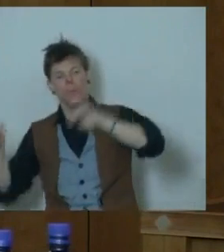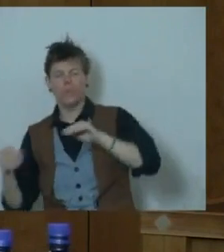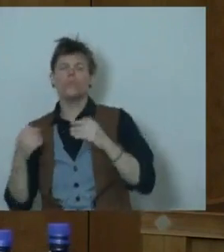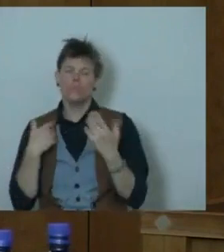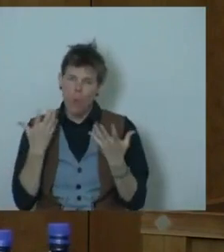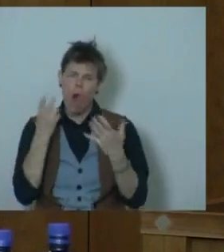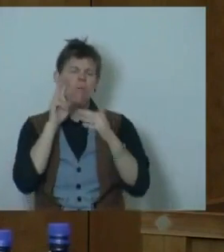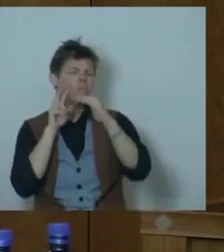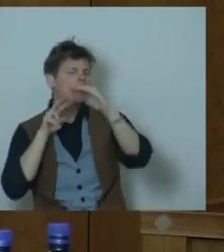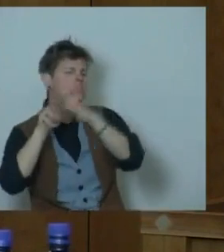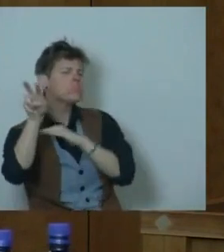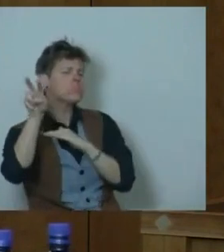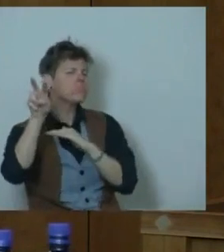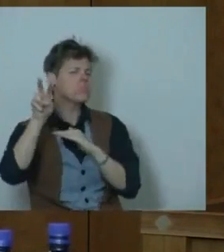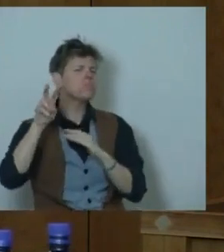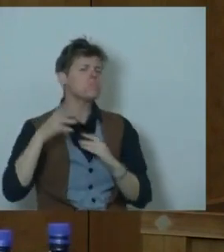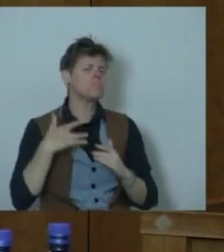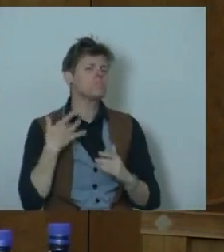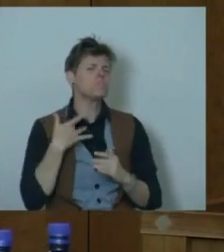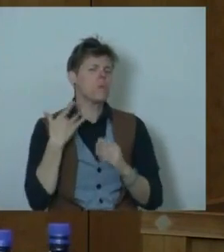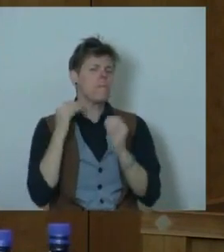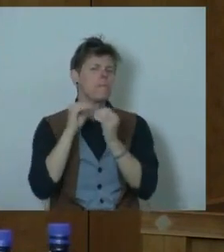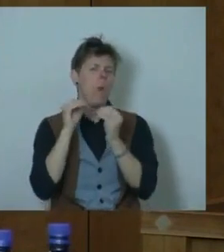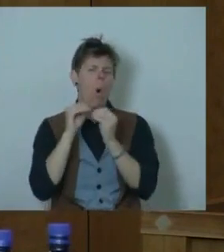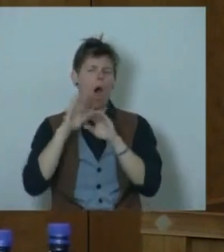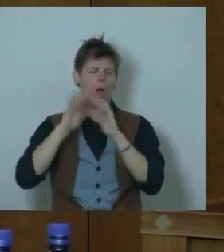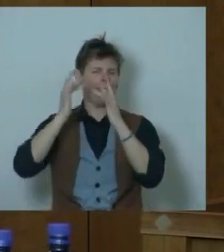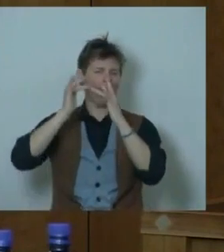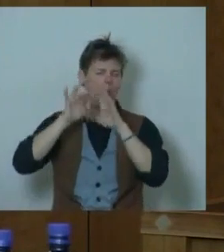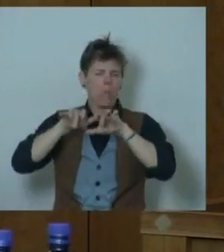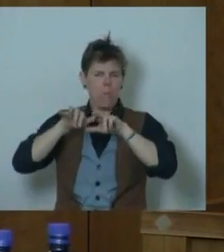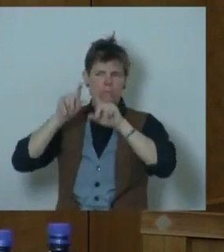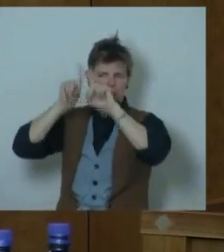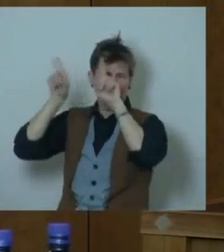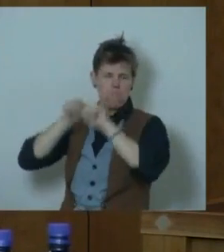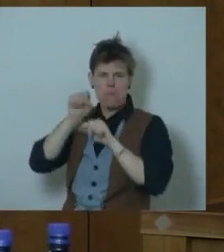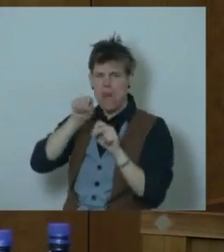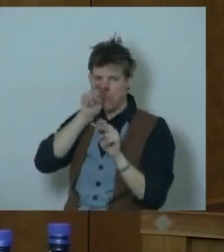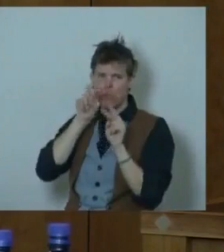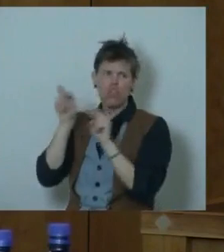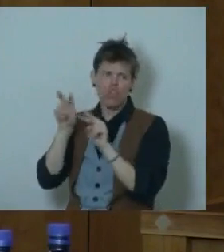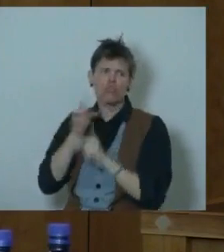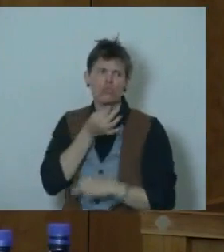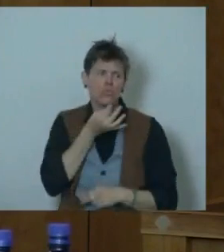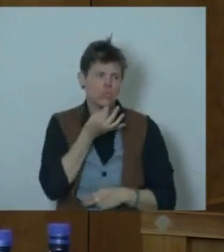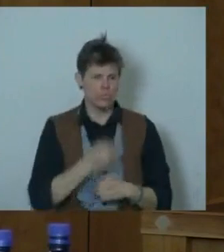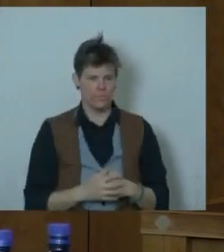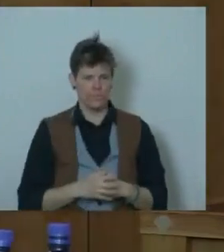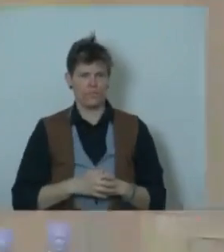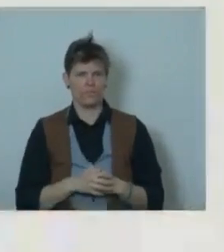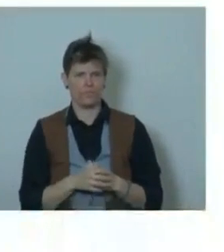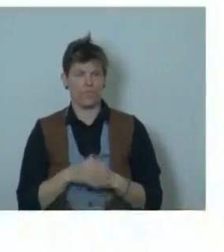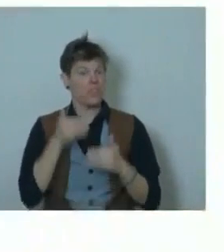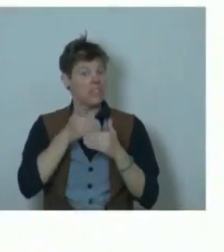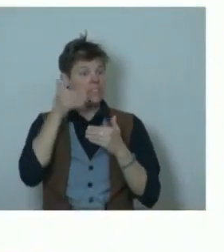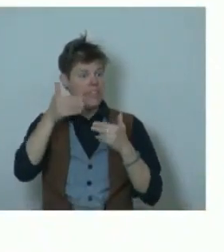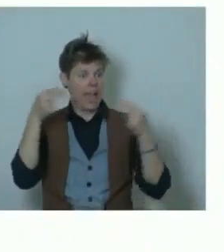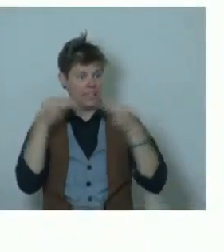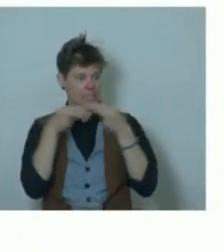IN SAN JUAN COUNTY. WE CONCUR THAT DOWNWARD AGAIN. I WANTED -- WE CAN CURVE THAT DOWNWARD AGAIN.